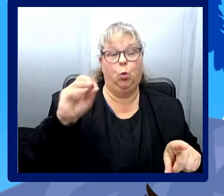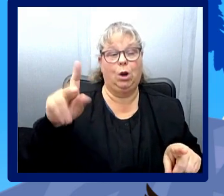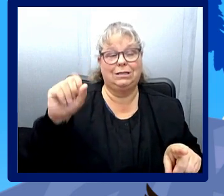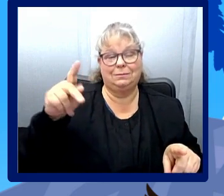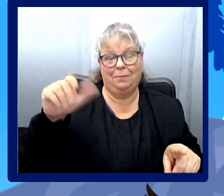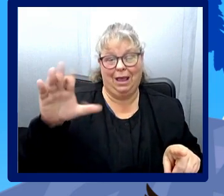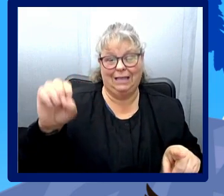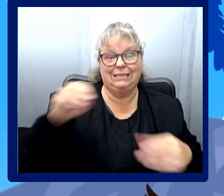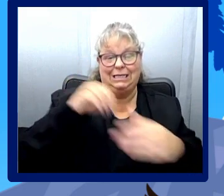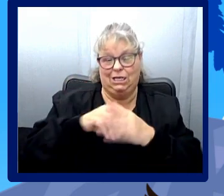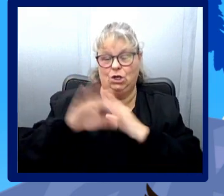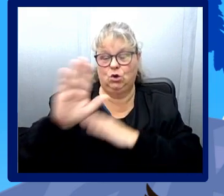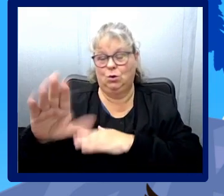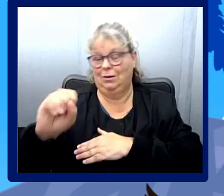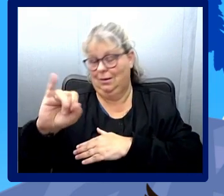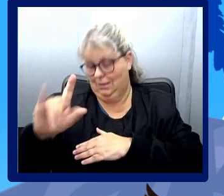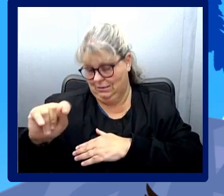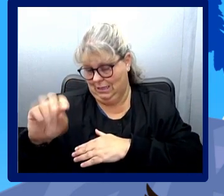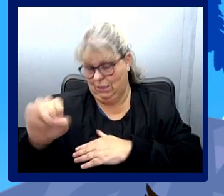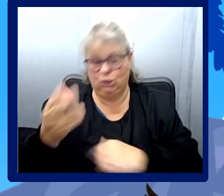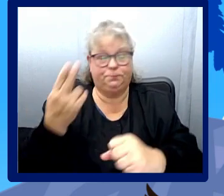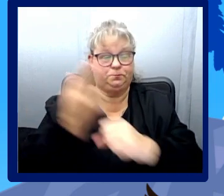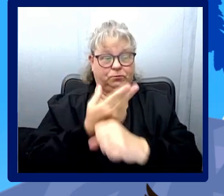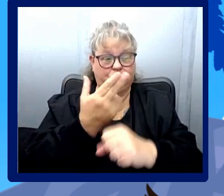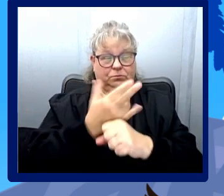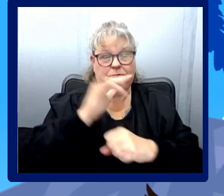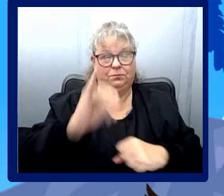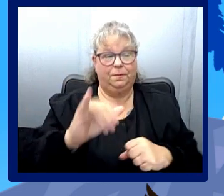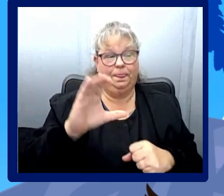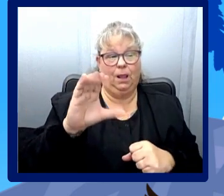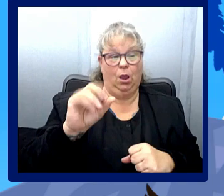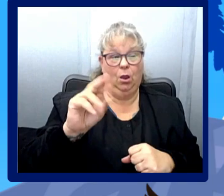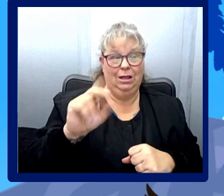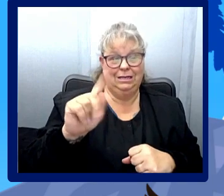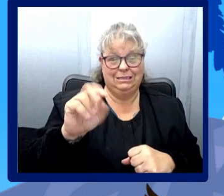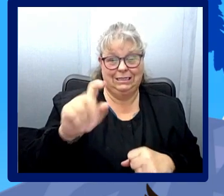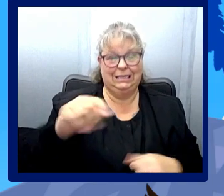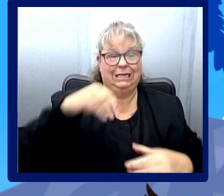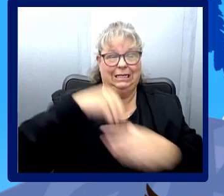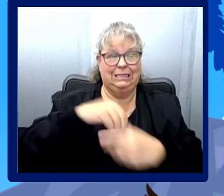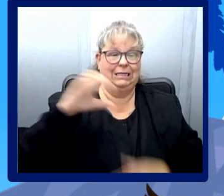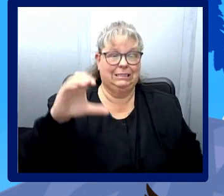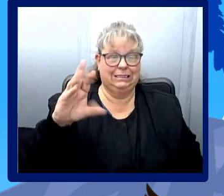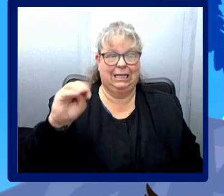Now, to display content in your community, you can use those standard CMS components